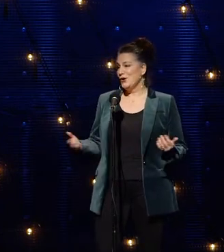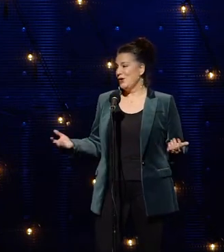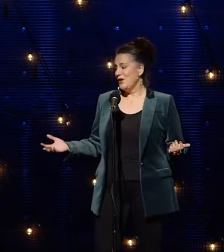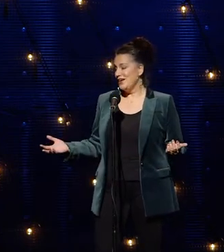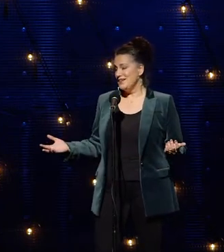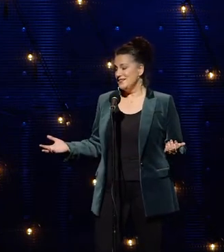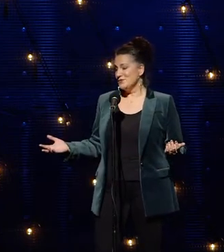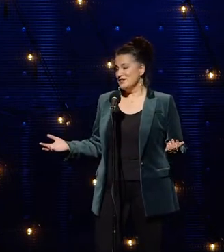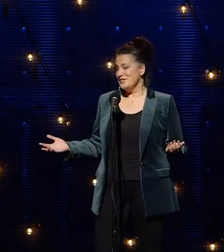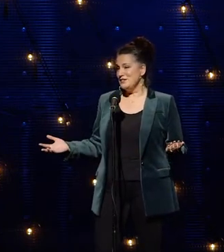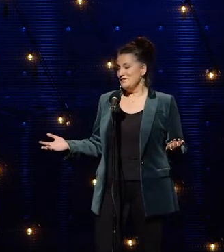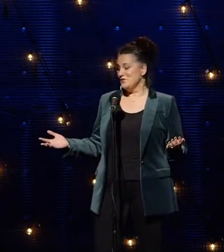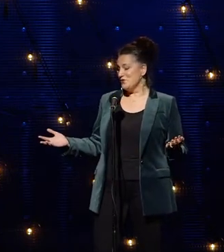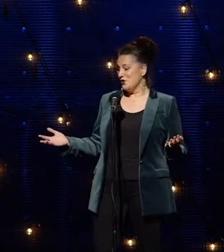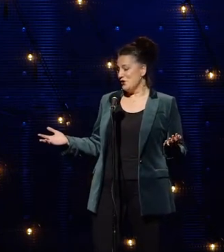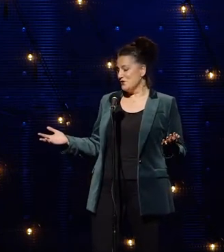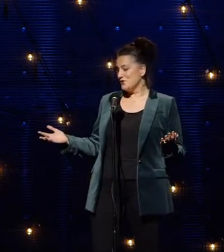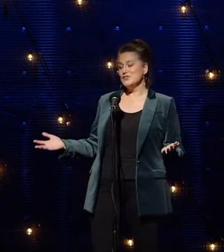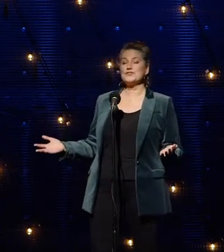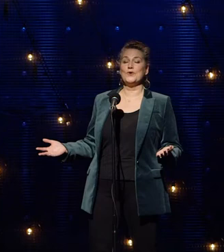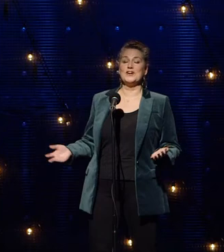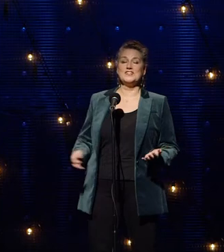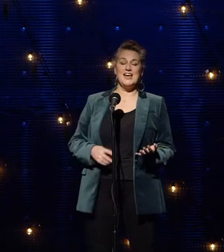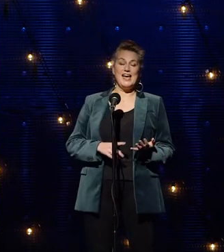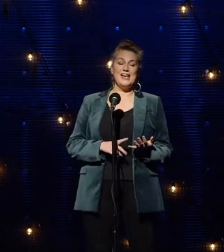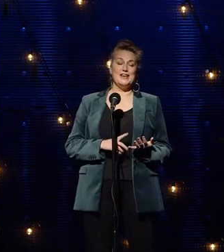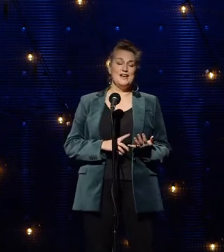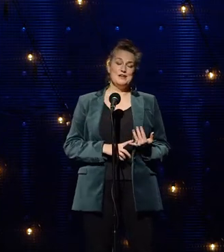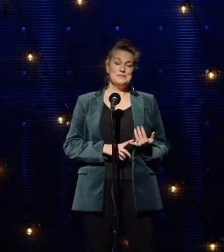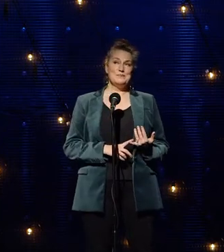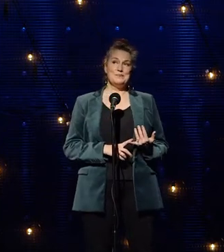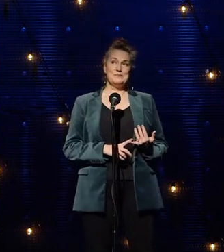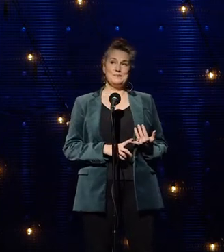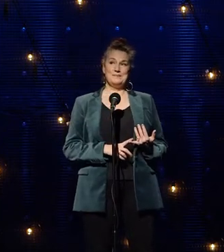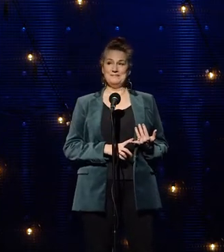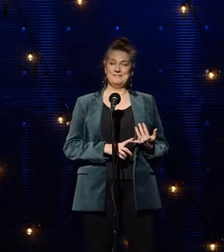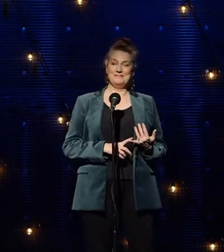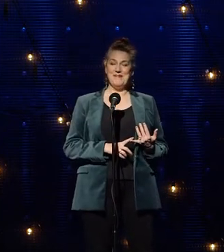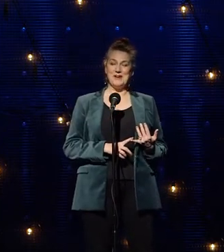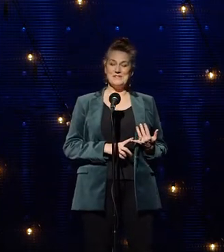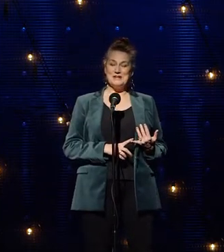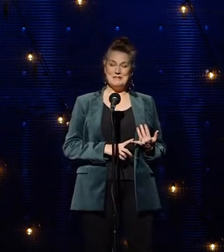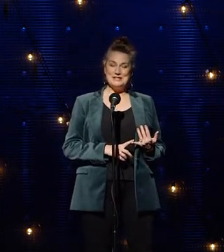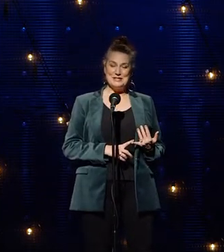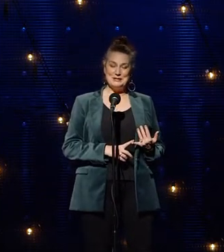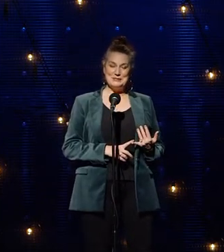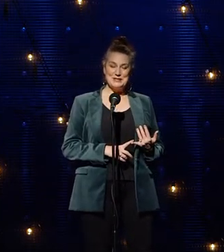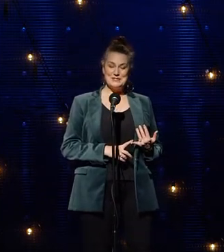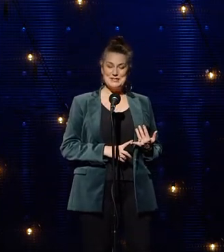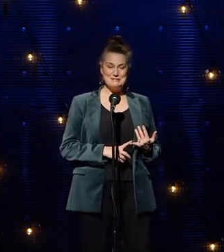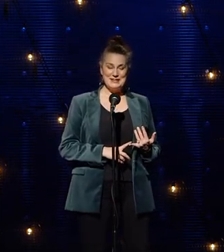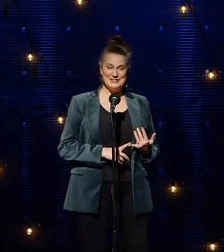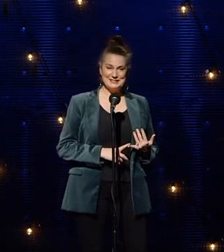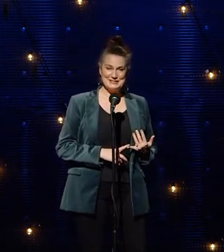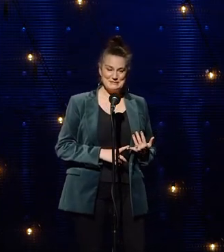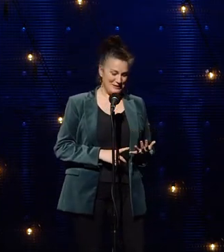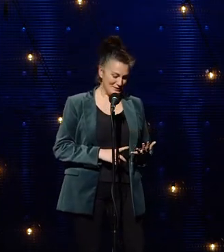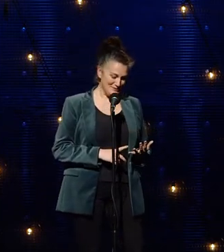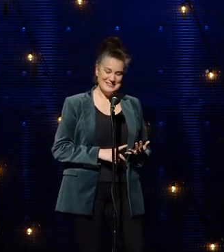Cora has received for her first course a Margherita pizza with fresh basil and tomato.